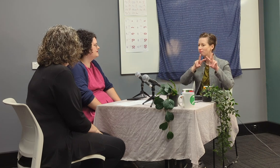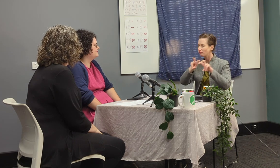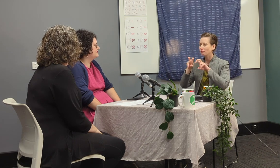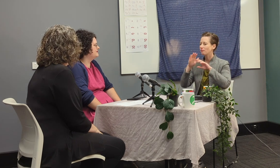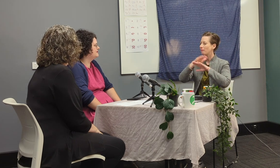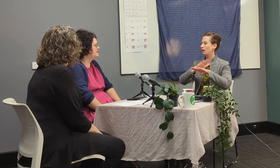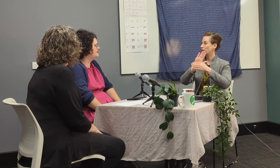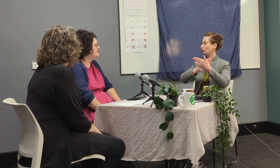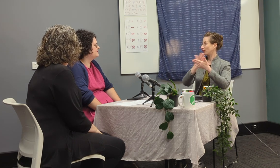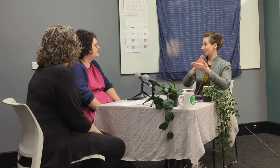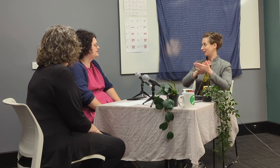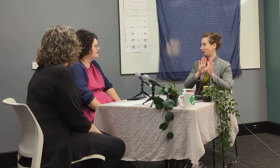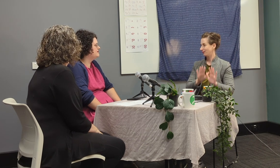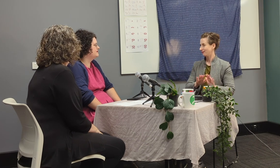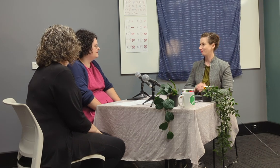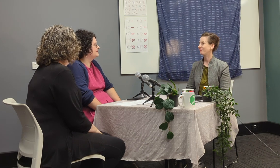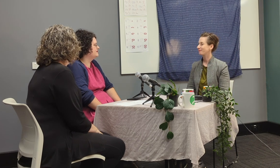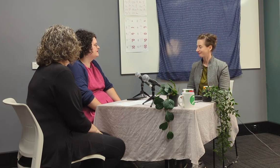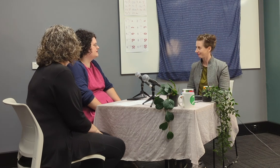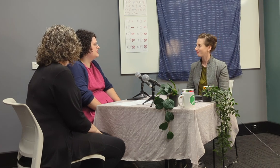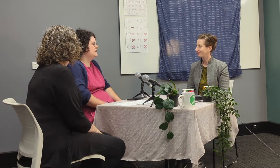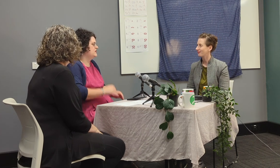talking about Auslan translations with a wide range of people.